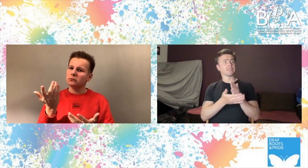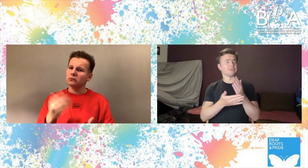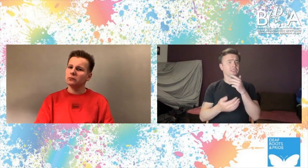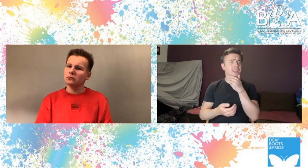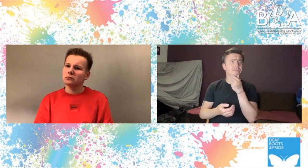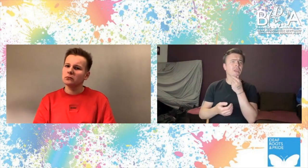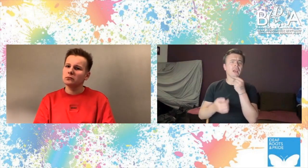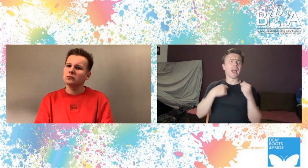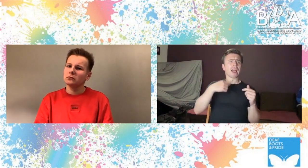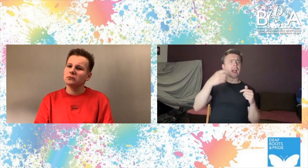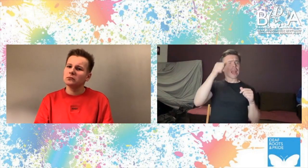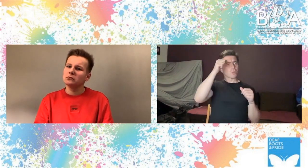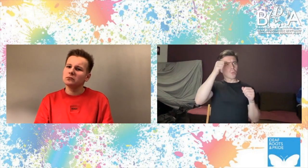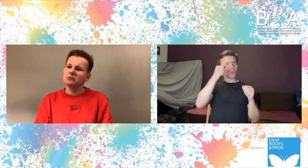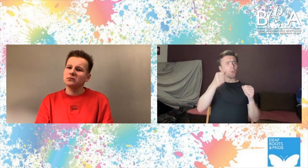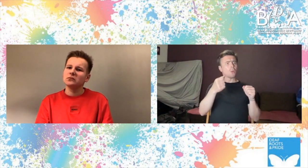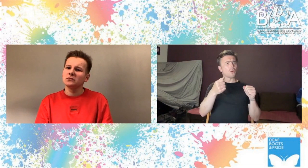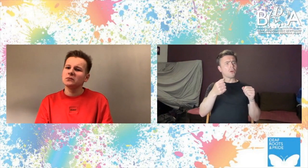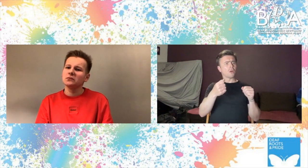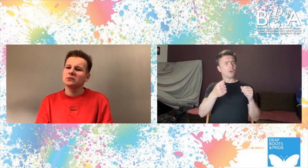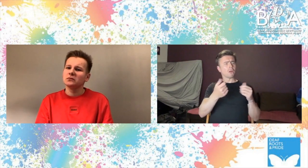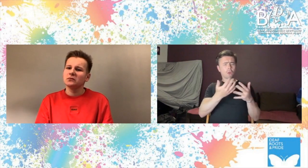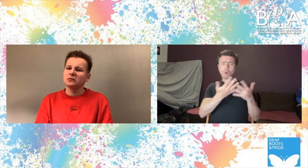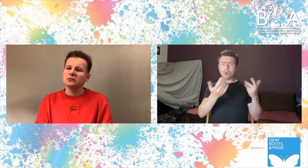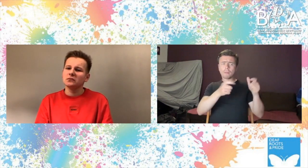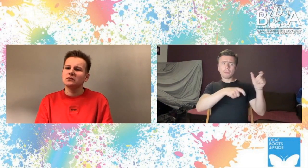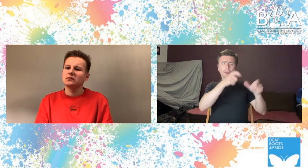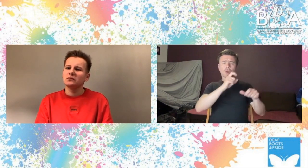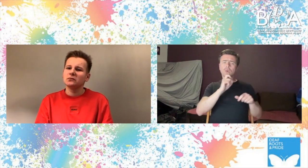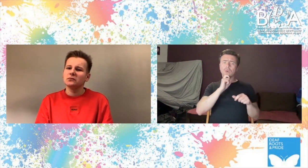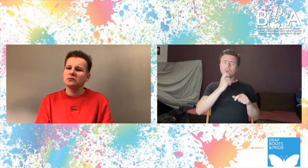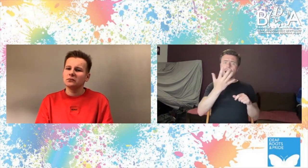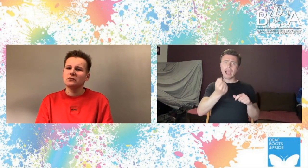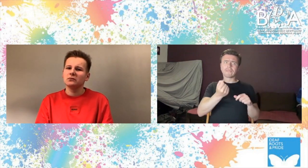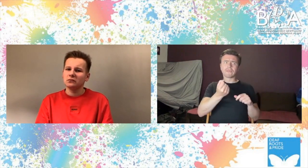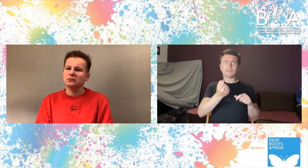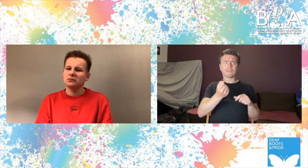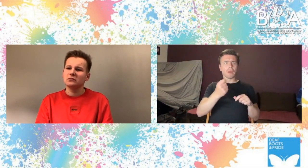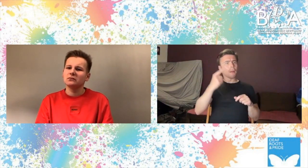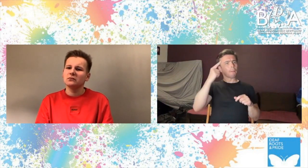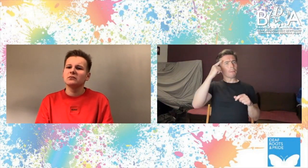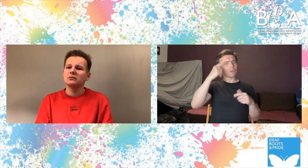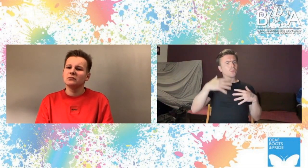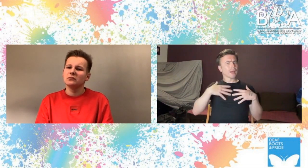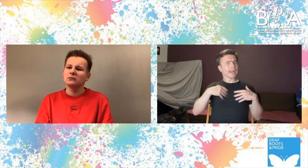Yes for sure. I know lots of people who have had issues or problems with their